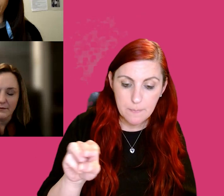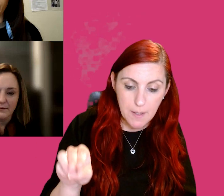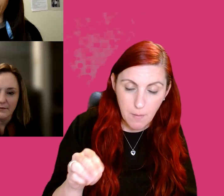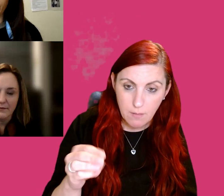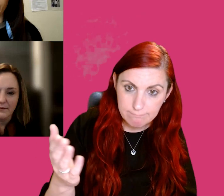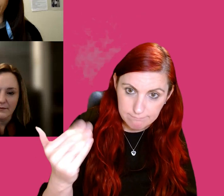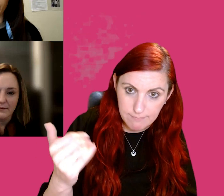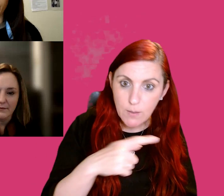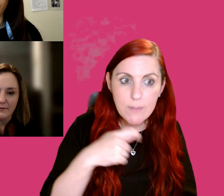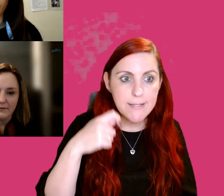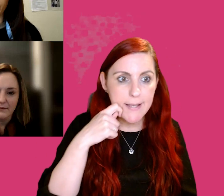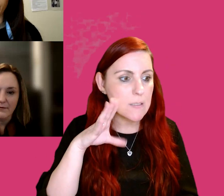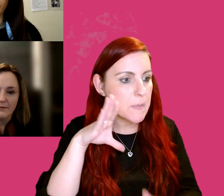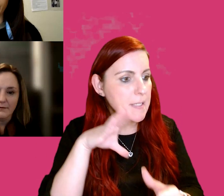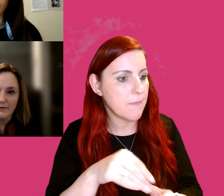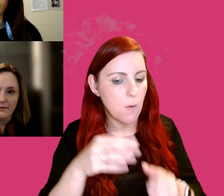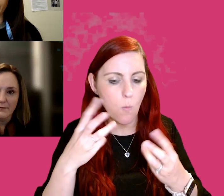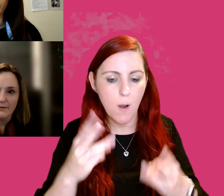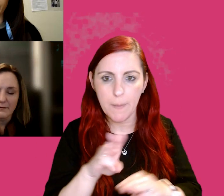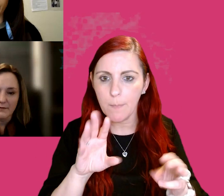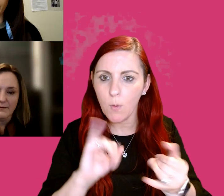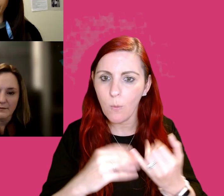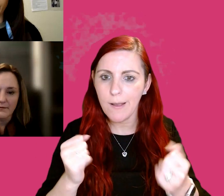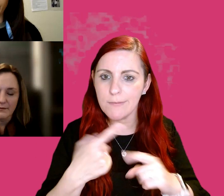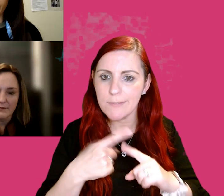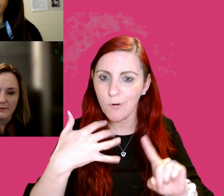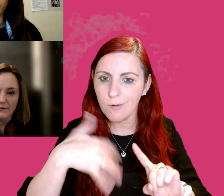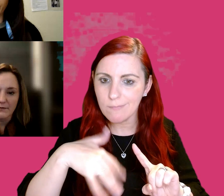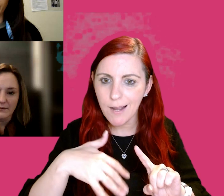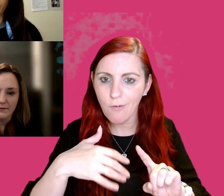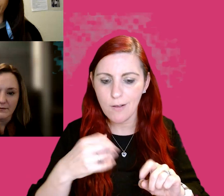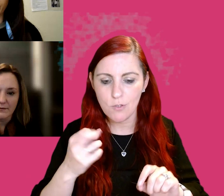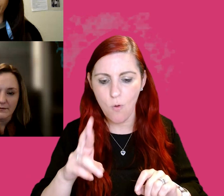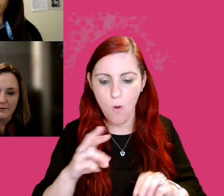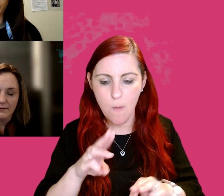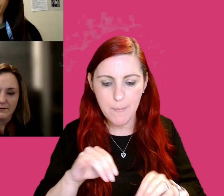looking for people with different backgrounds or maybe aren't School levers or whatever so just